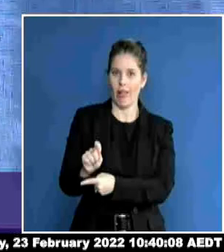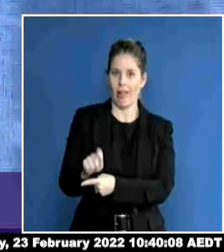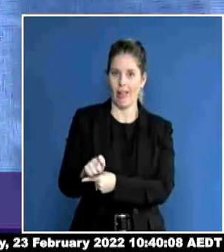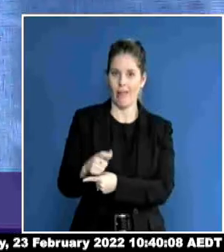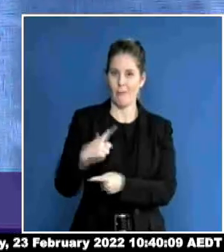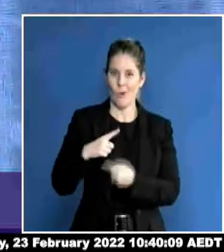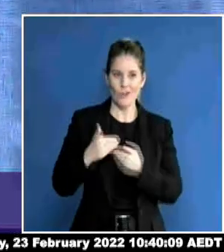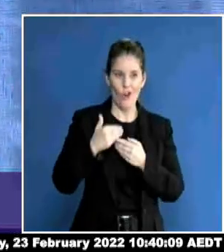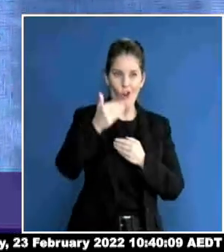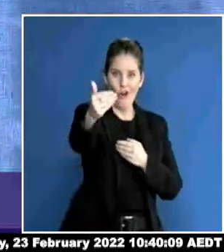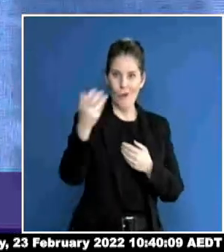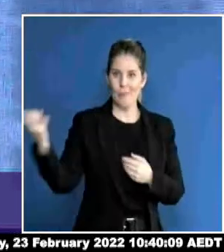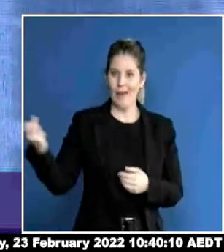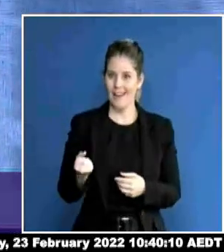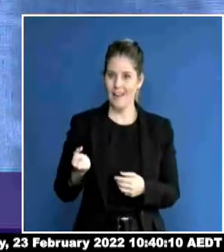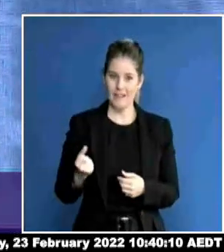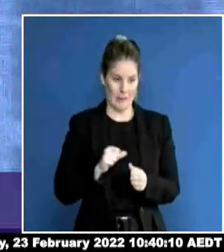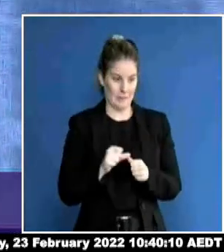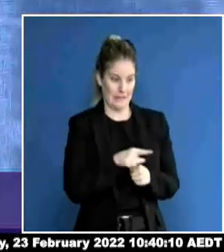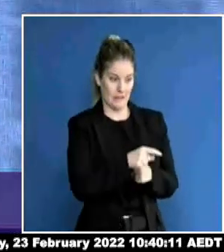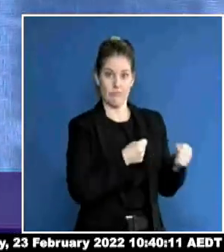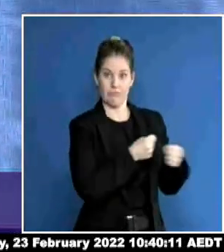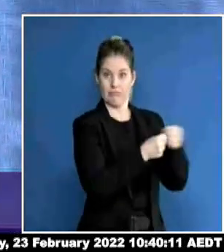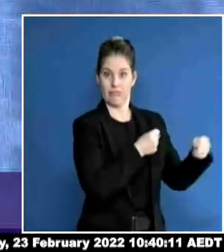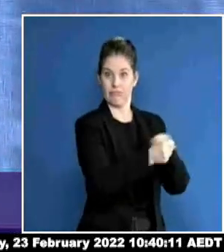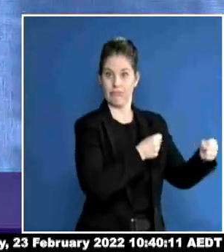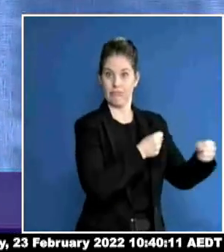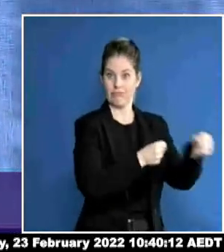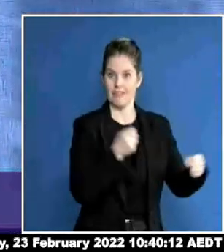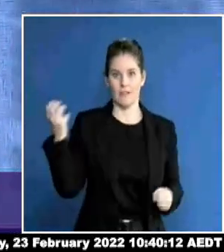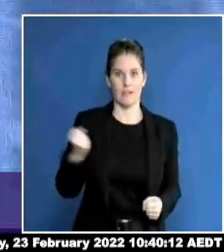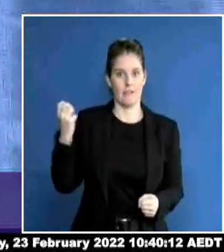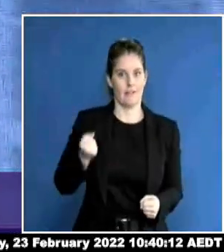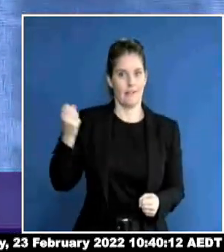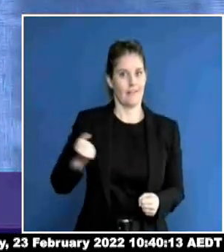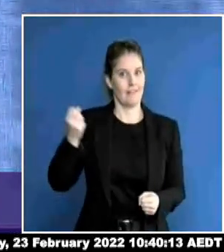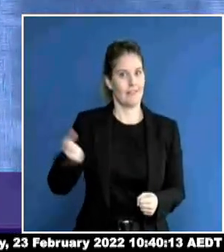Dr Stafford talked about the phenomenon of young people with disability being churned.